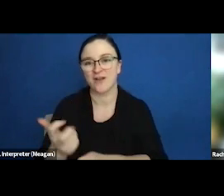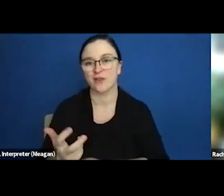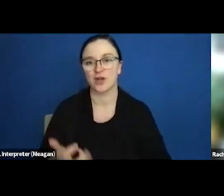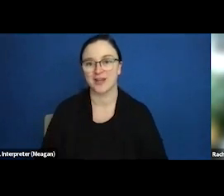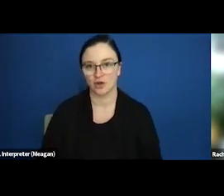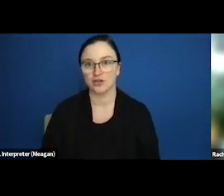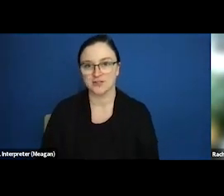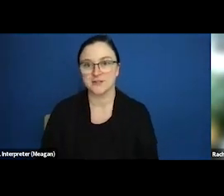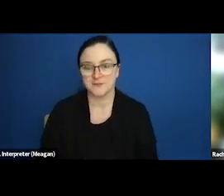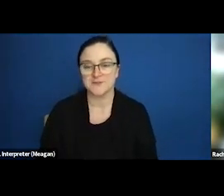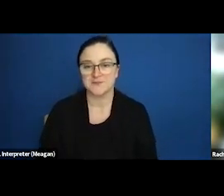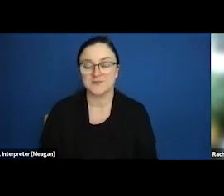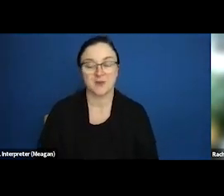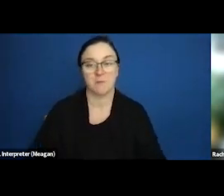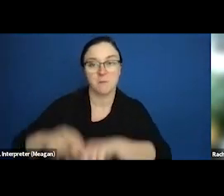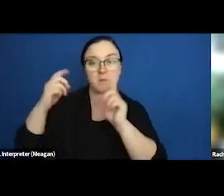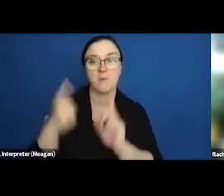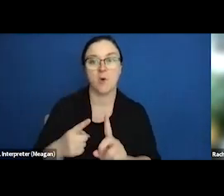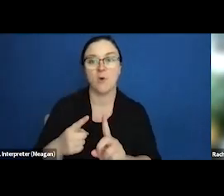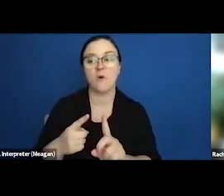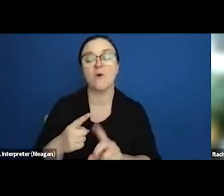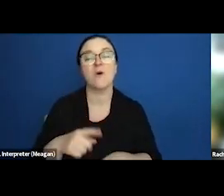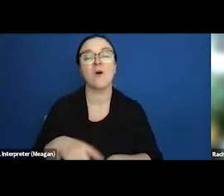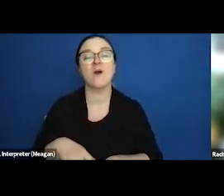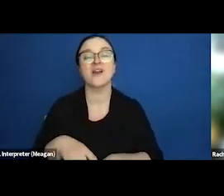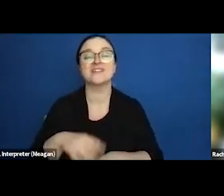And the intent is that the hospitals,